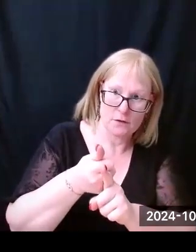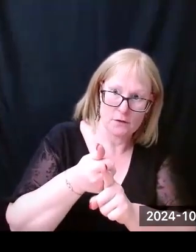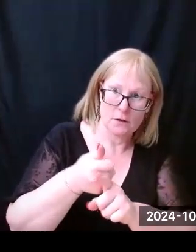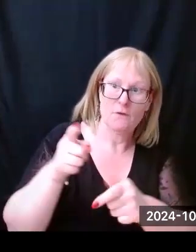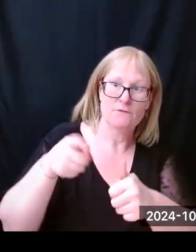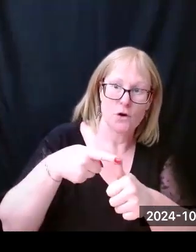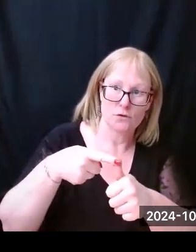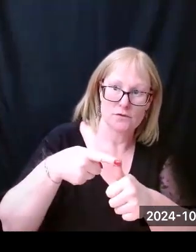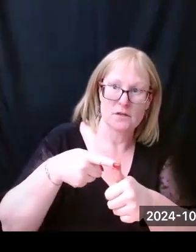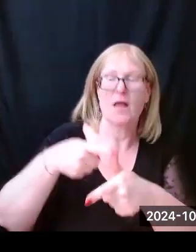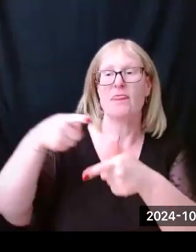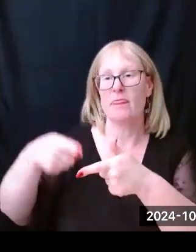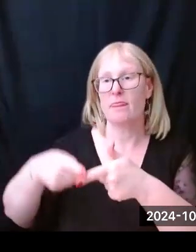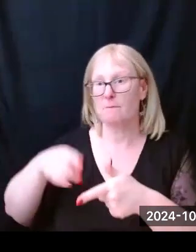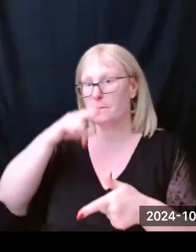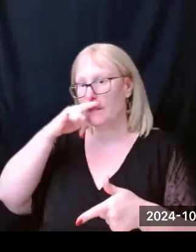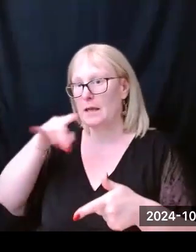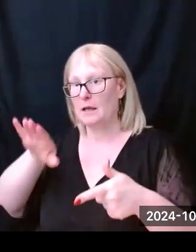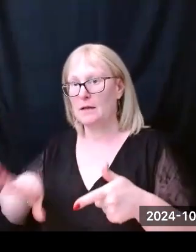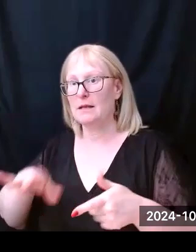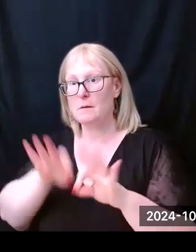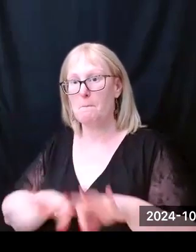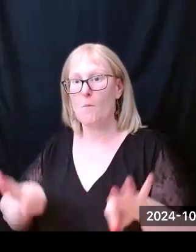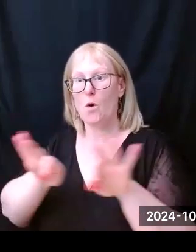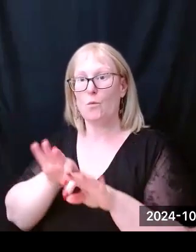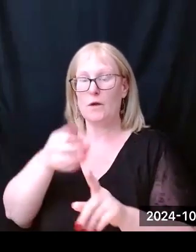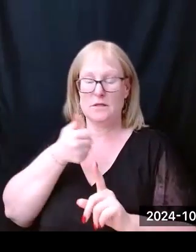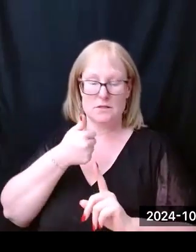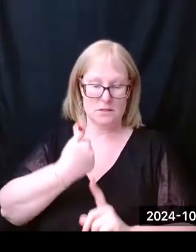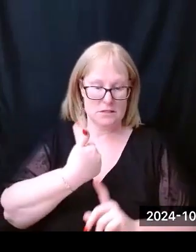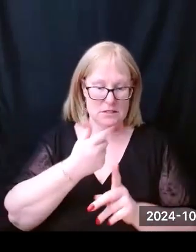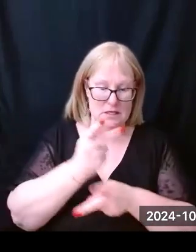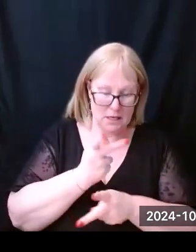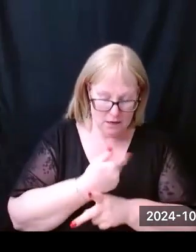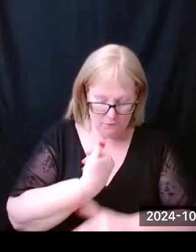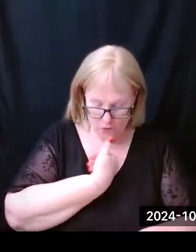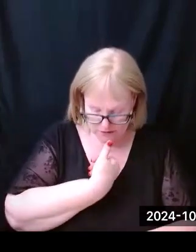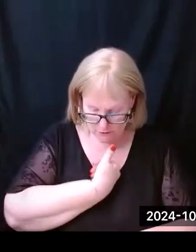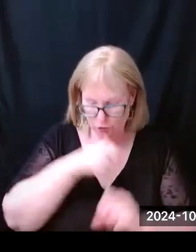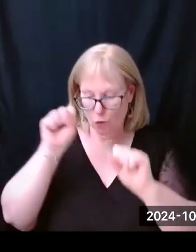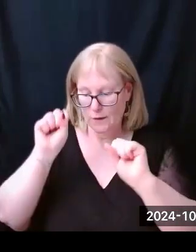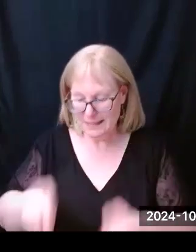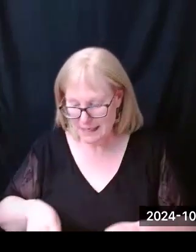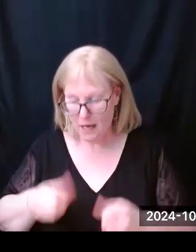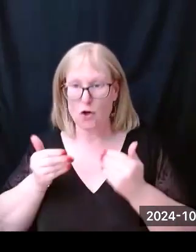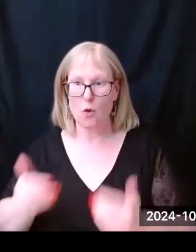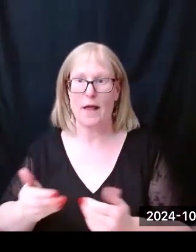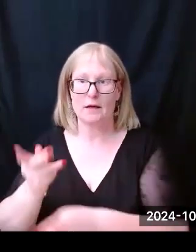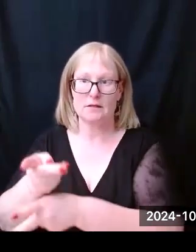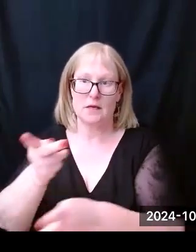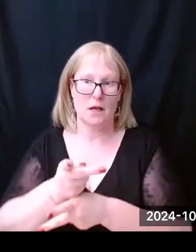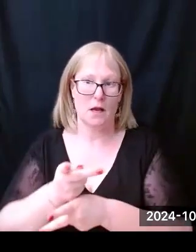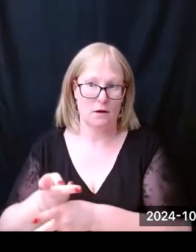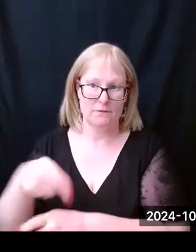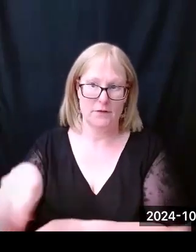It's really important that we take care of ourselves so that we can take care of them next. And finally, we can't forget.